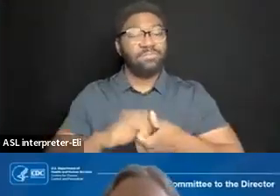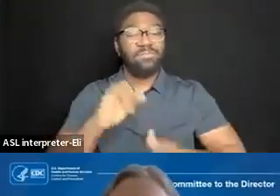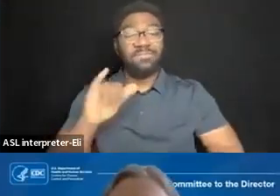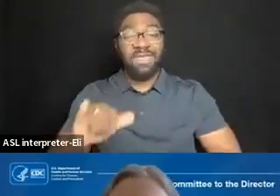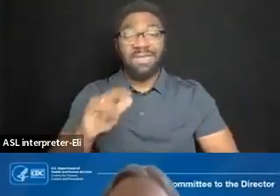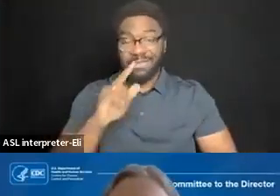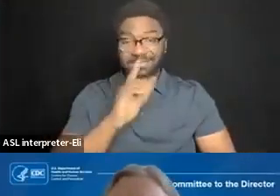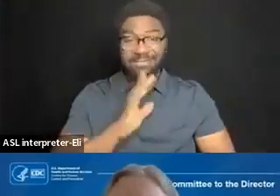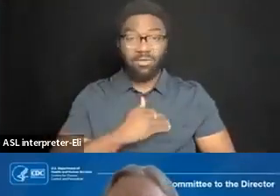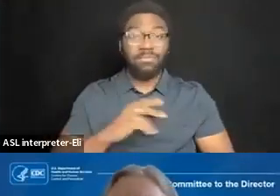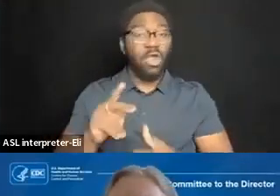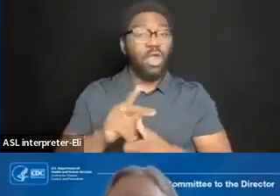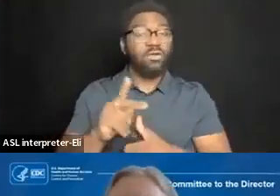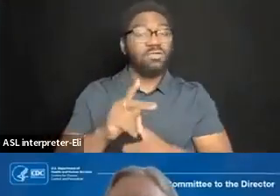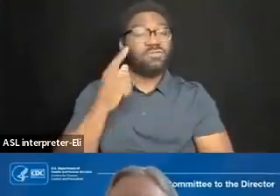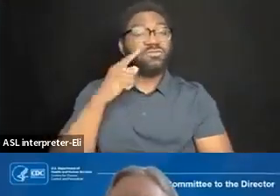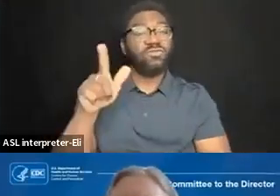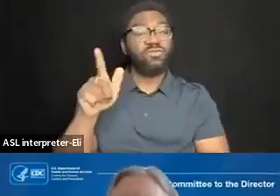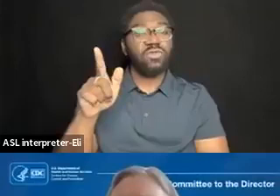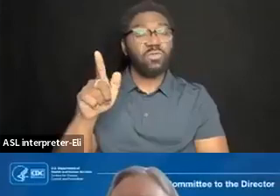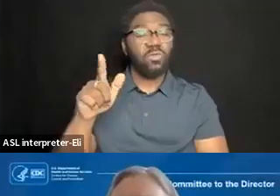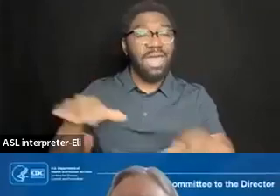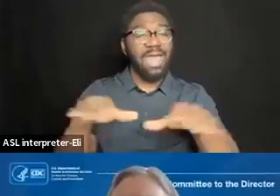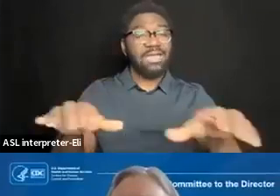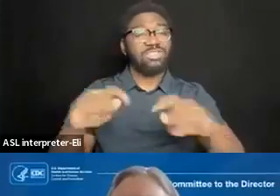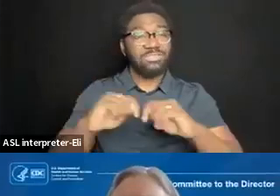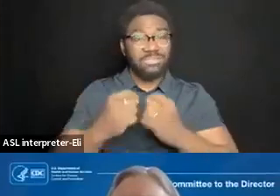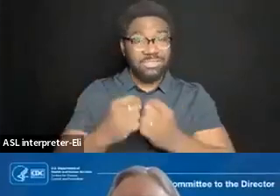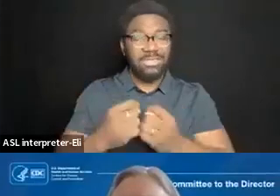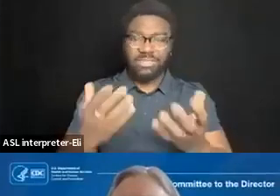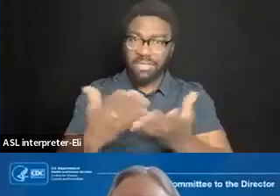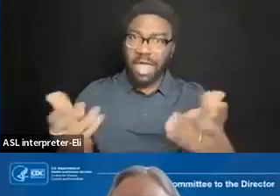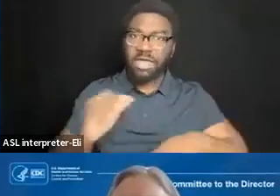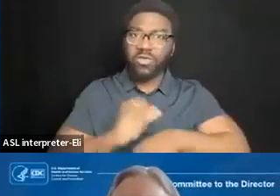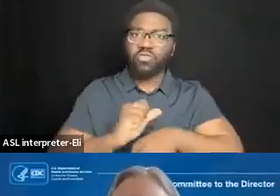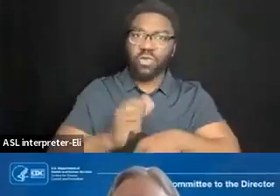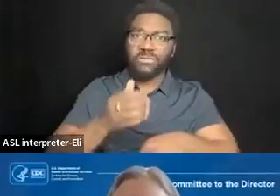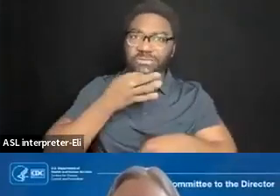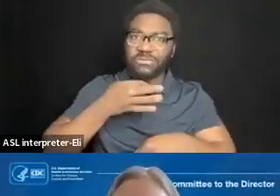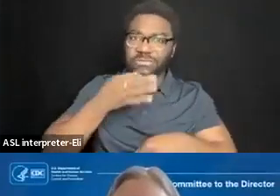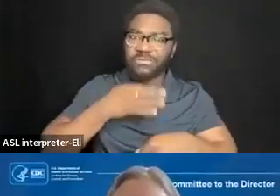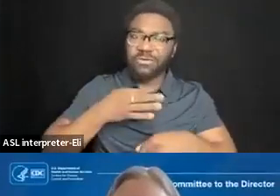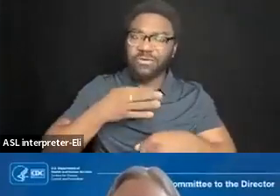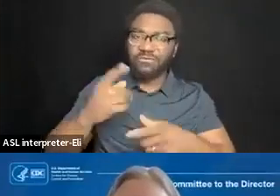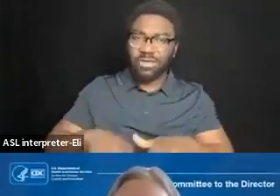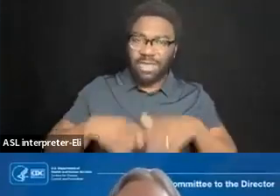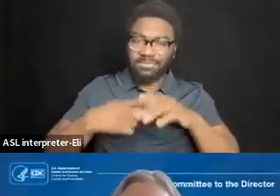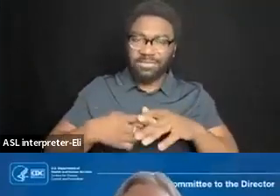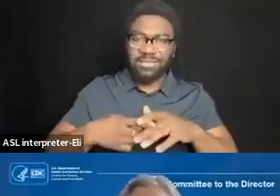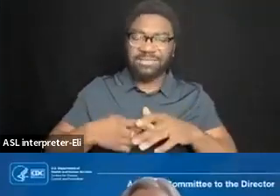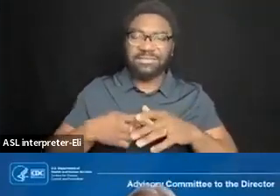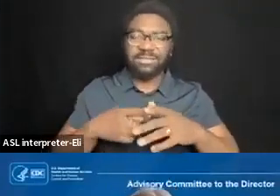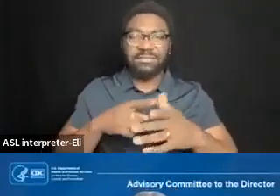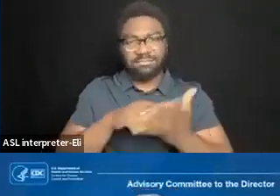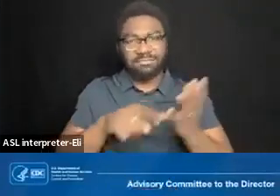and a lot of work ahead in implementing the advice of those priority action teams.